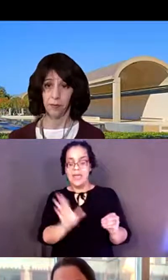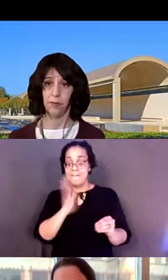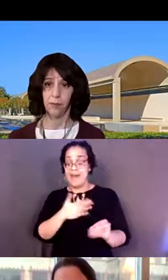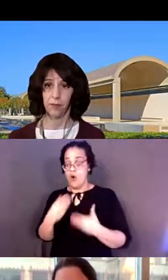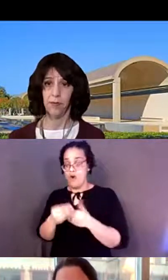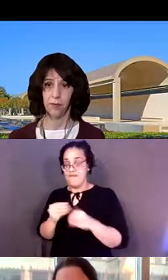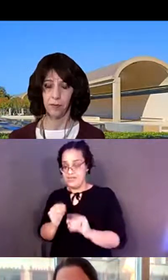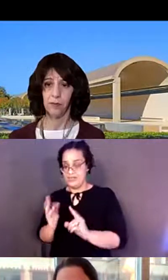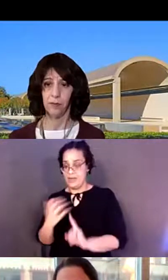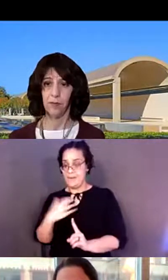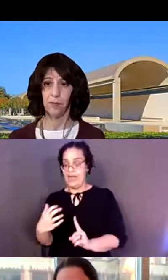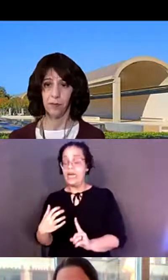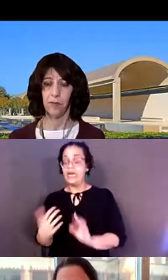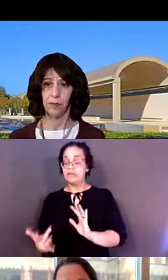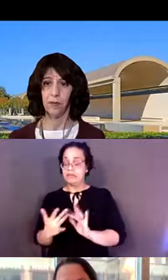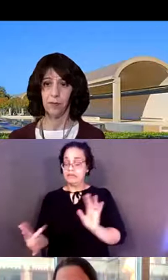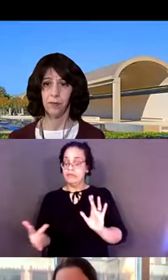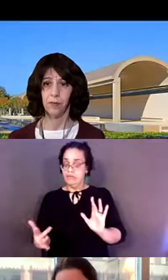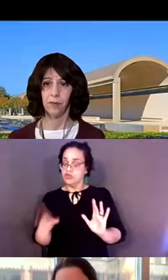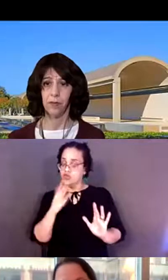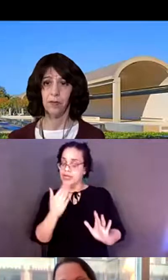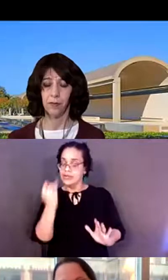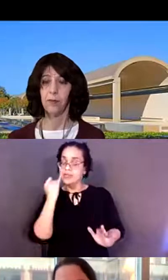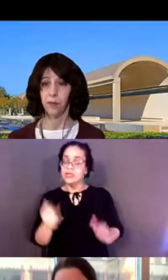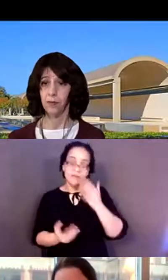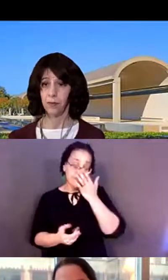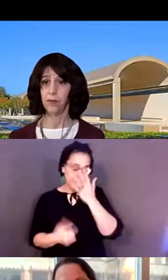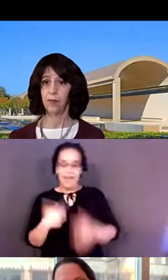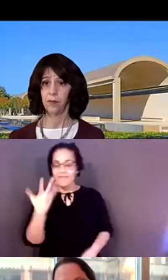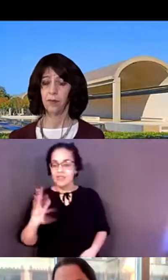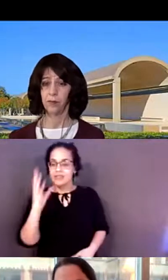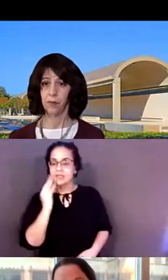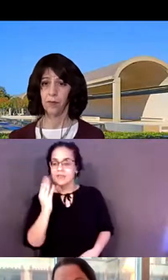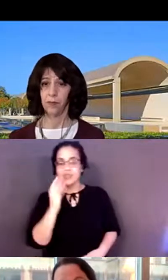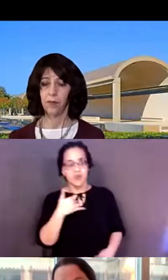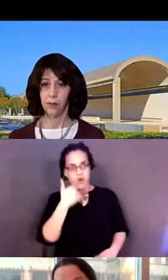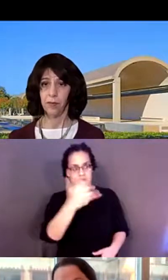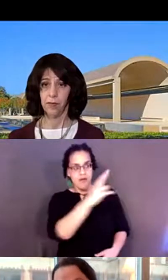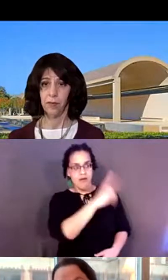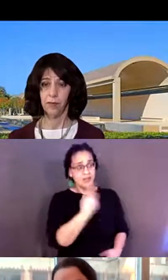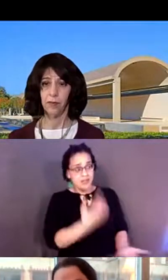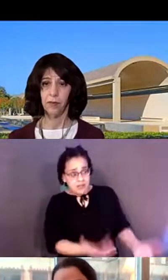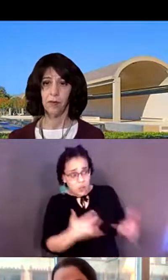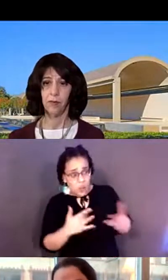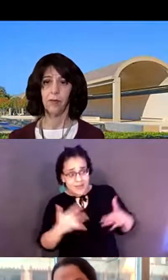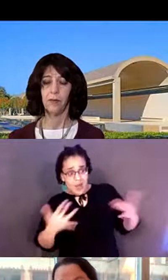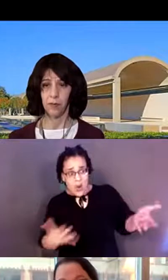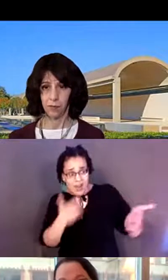position of making those calls and saying, what's going on? Can you make sure this person's rights to both a support person